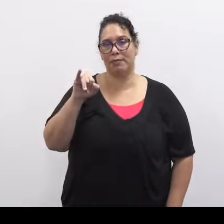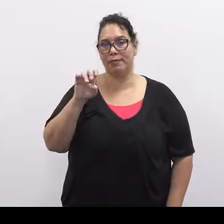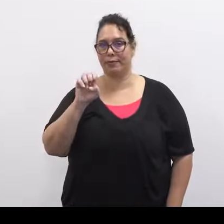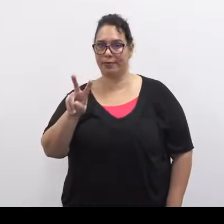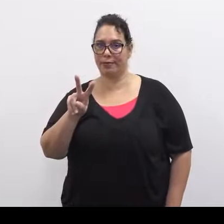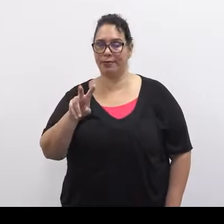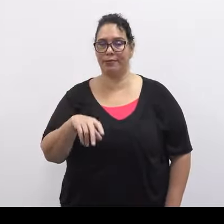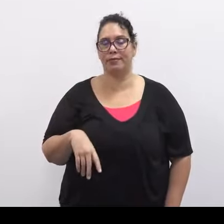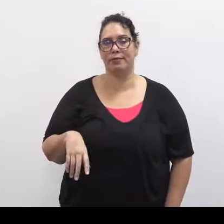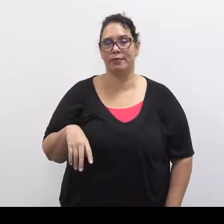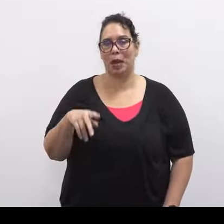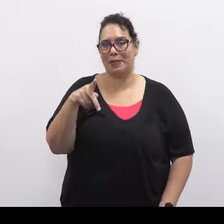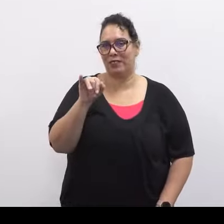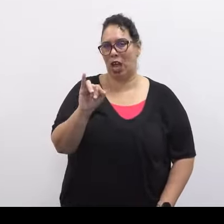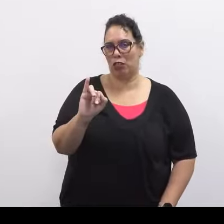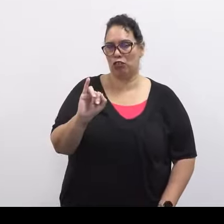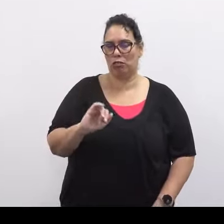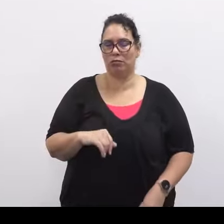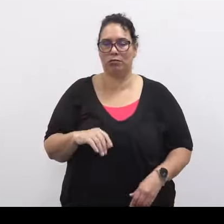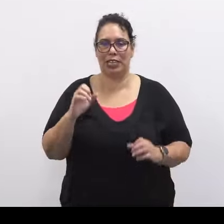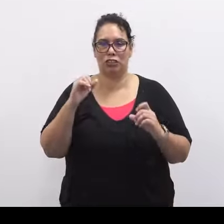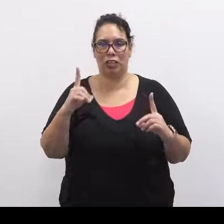Pacific Islander Education Voyage.